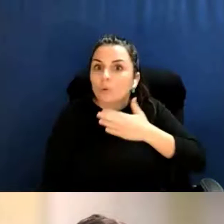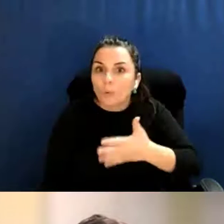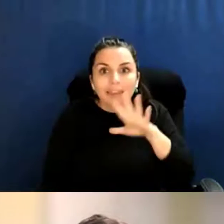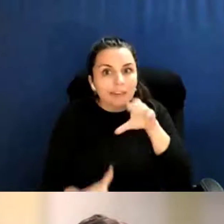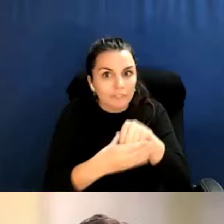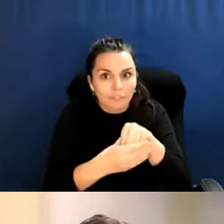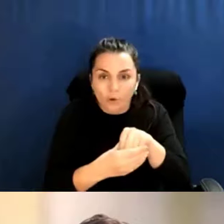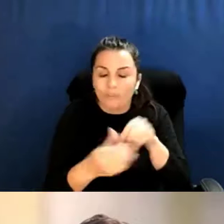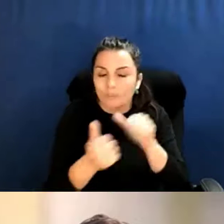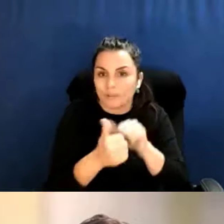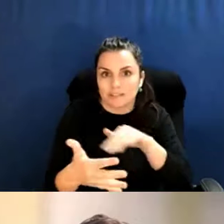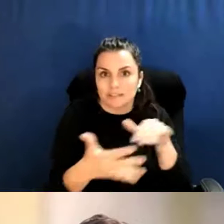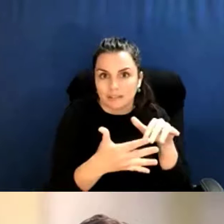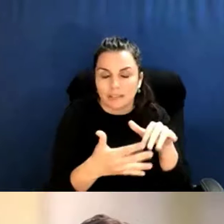You should always think of the child